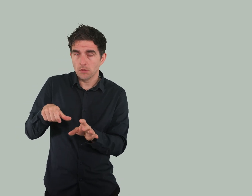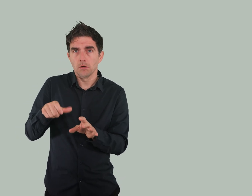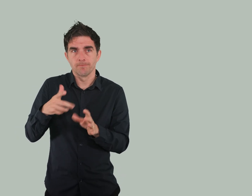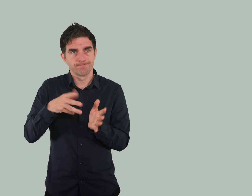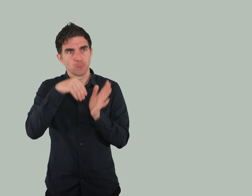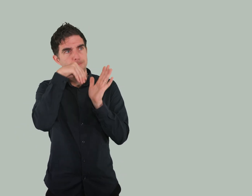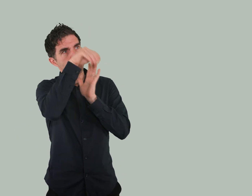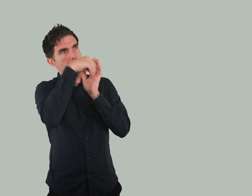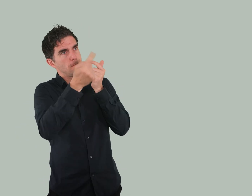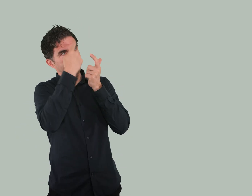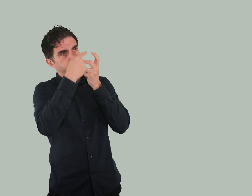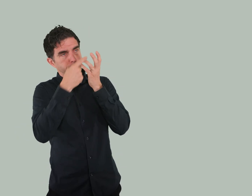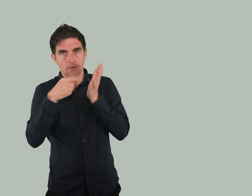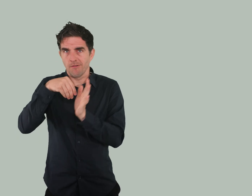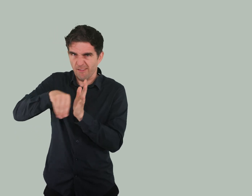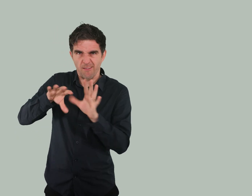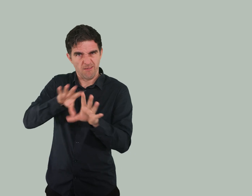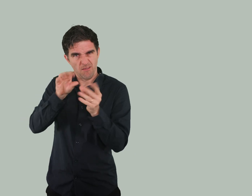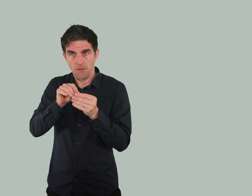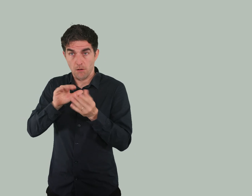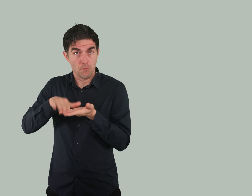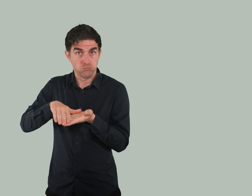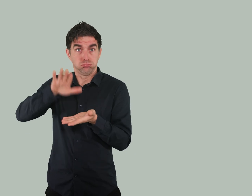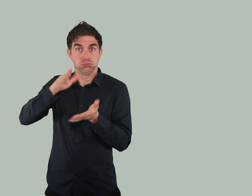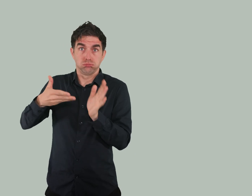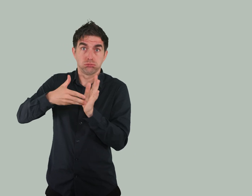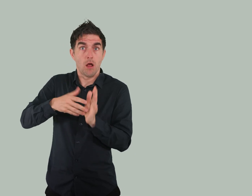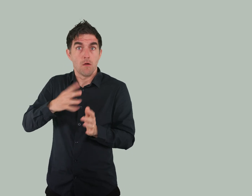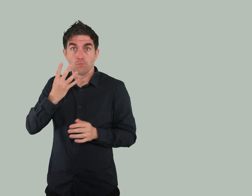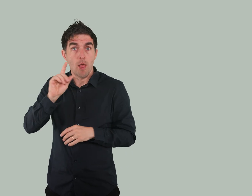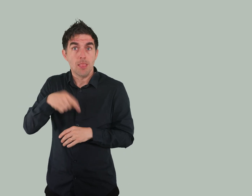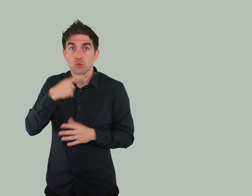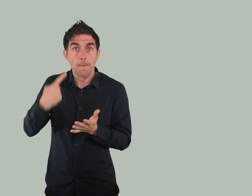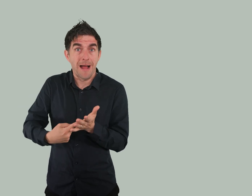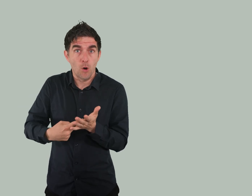had risen by around £4,000